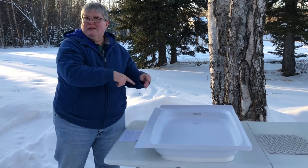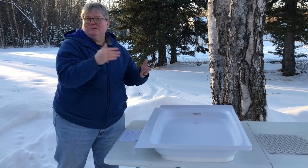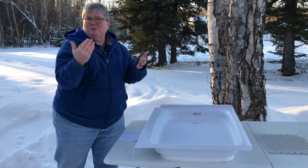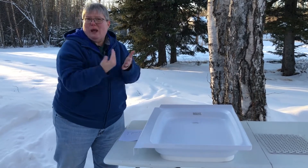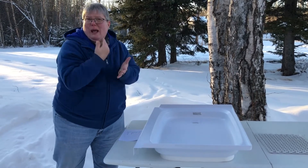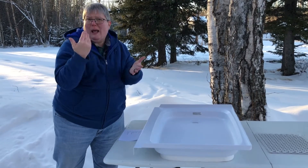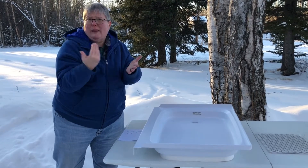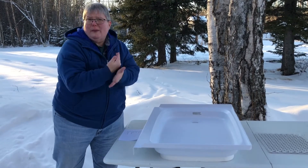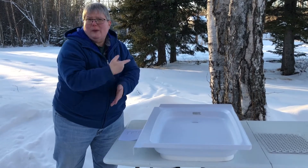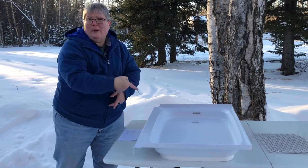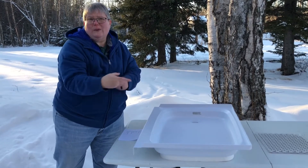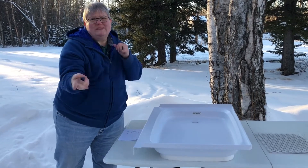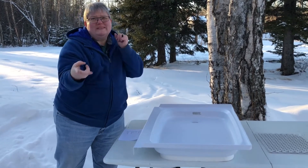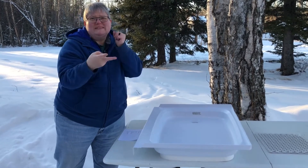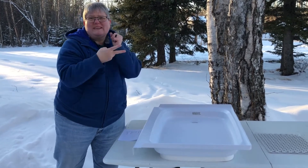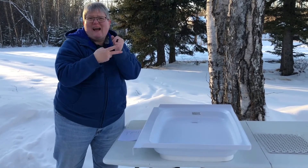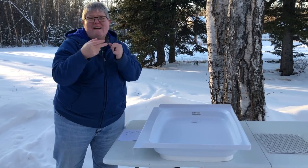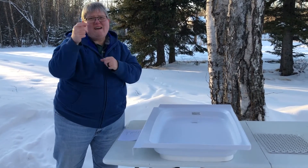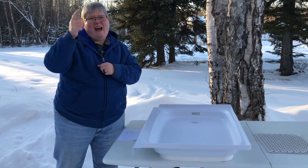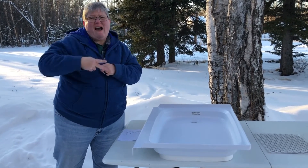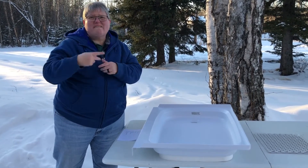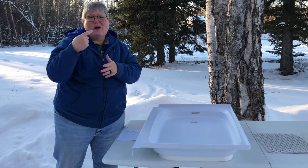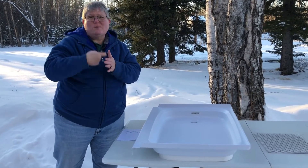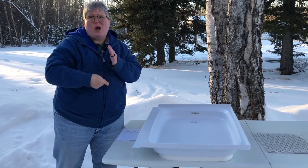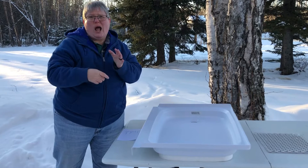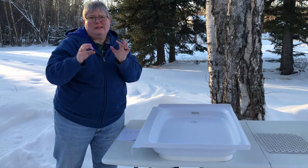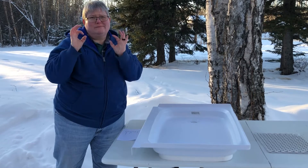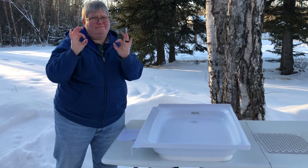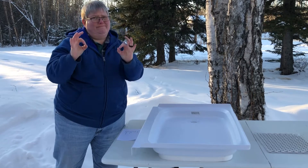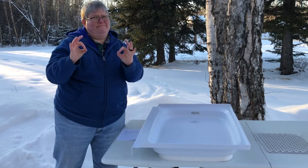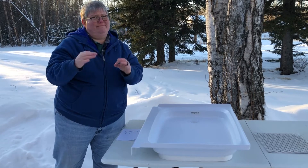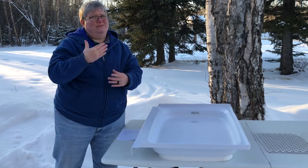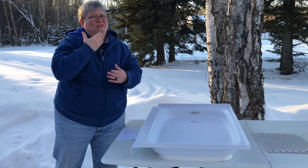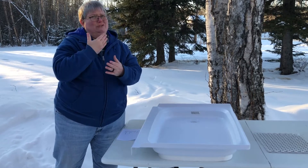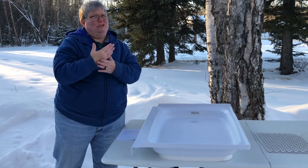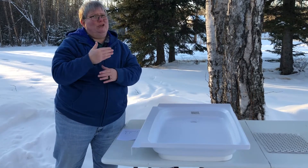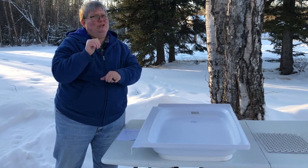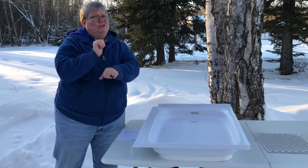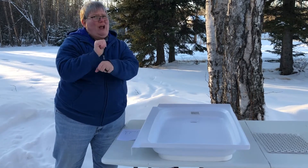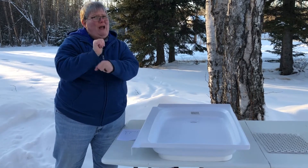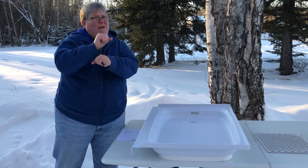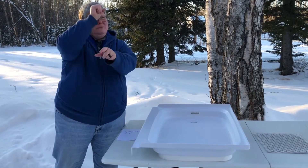it, and it's brand new. We saved it... half price. Good job Summer! *Clap clap clap*